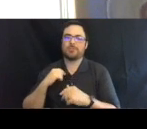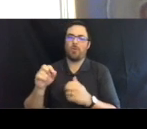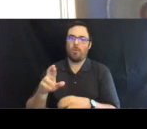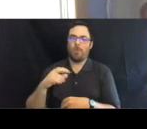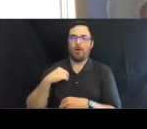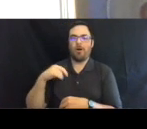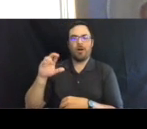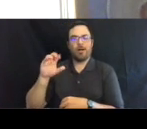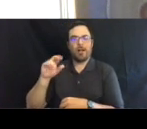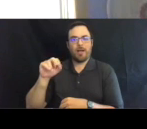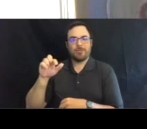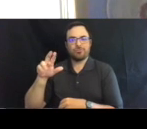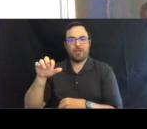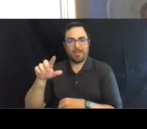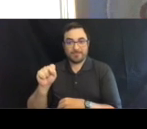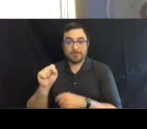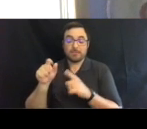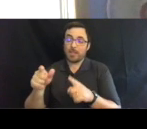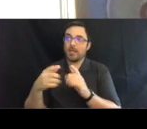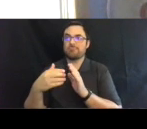contrast like in a drill kind of format.